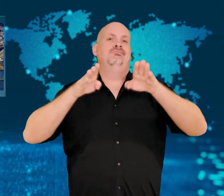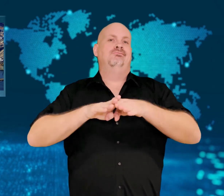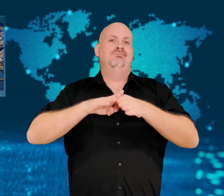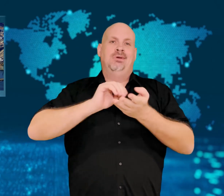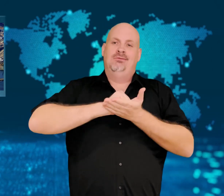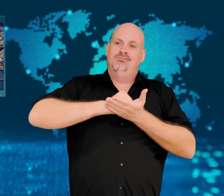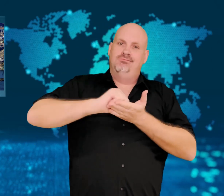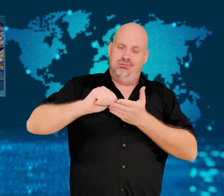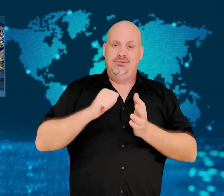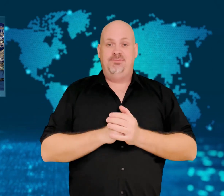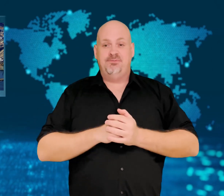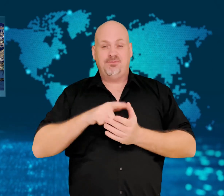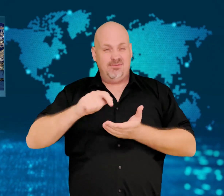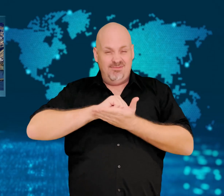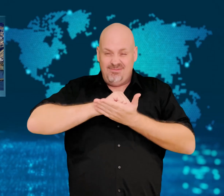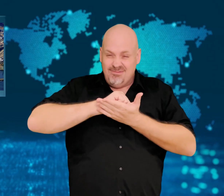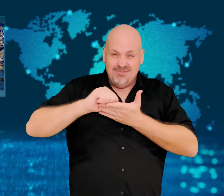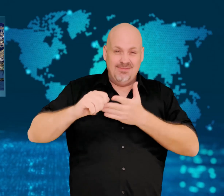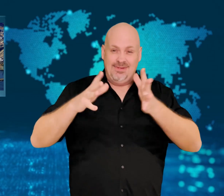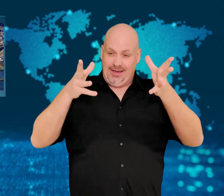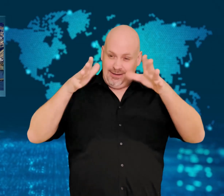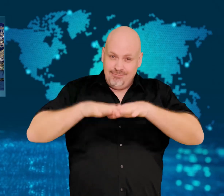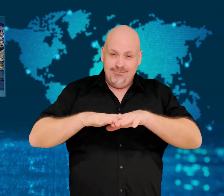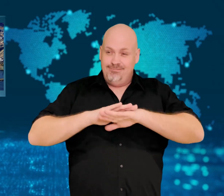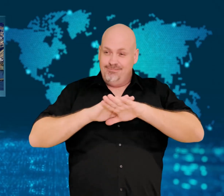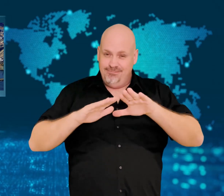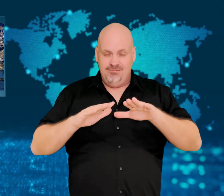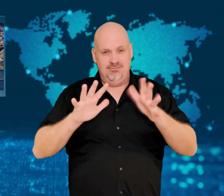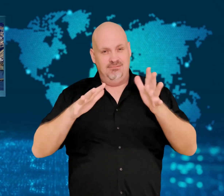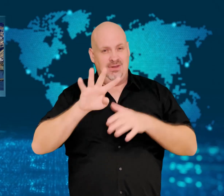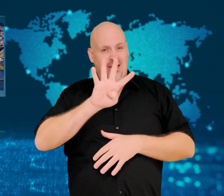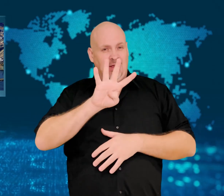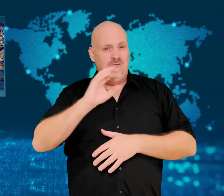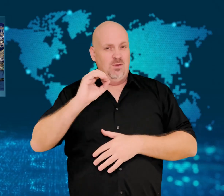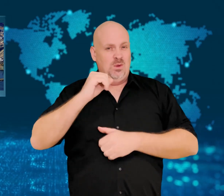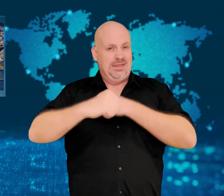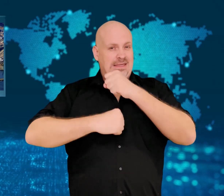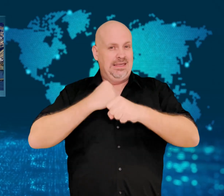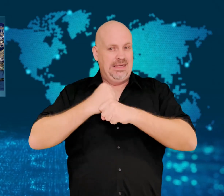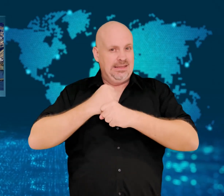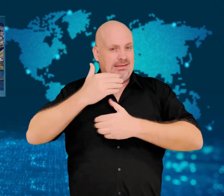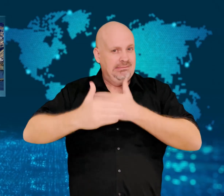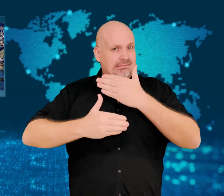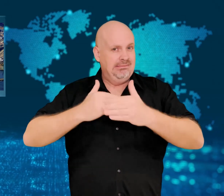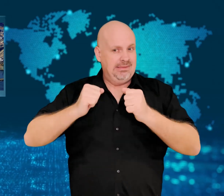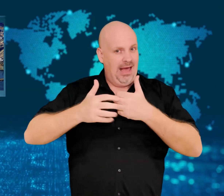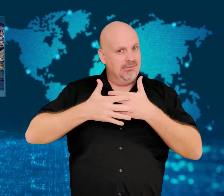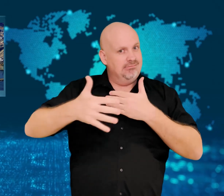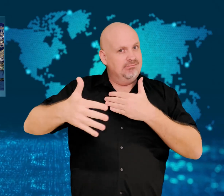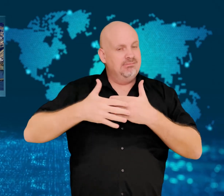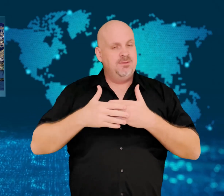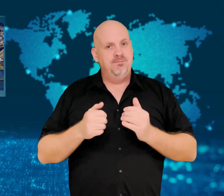The decommissioning may take forty years.